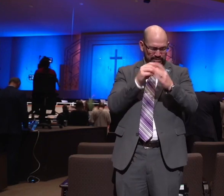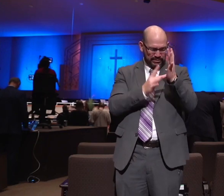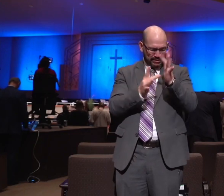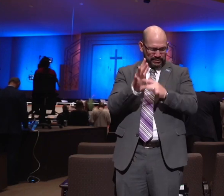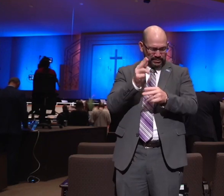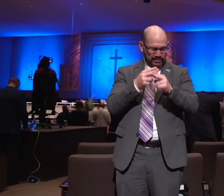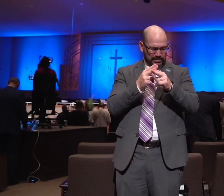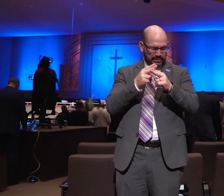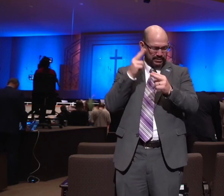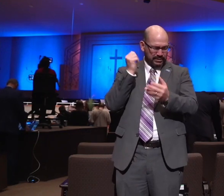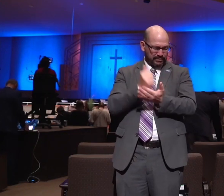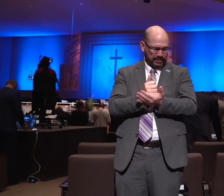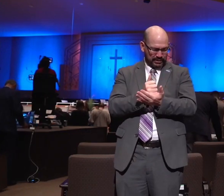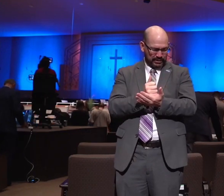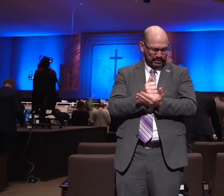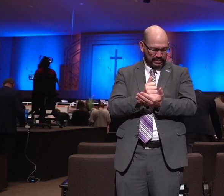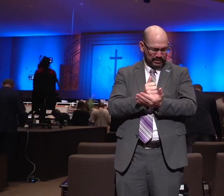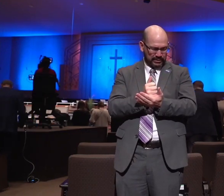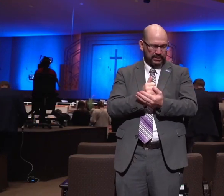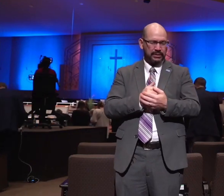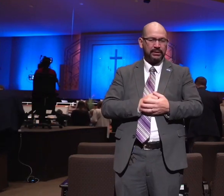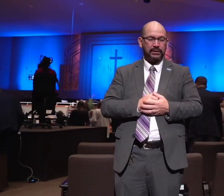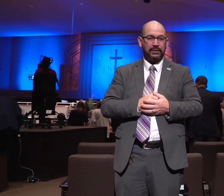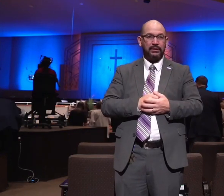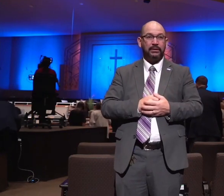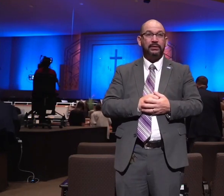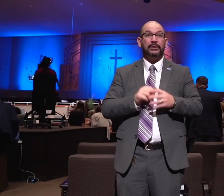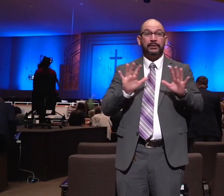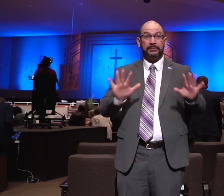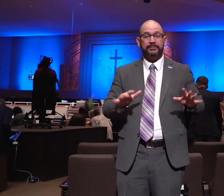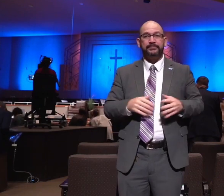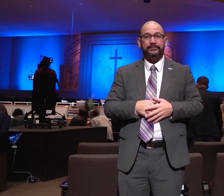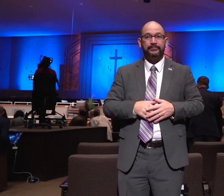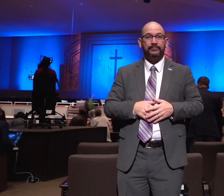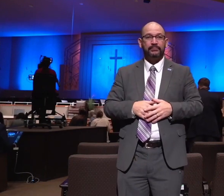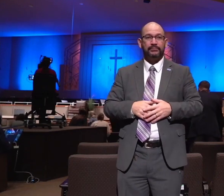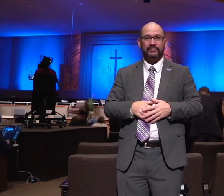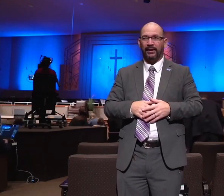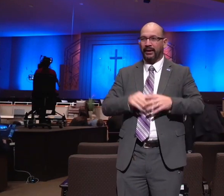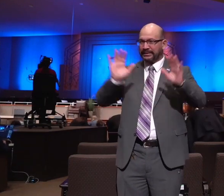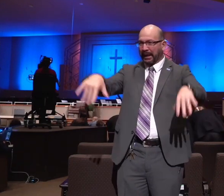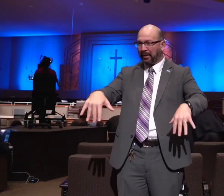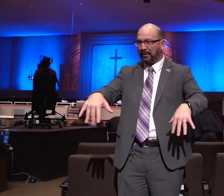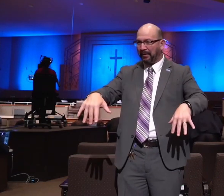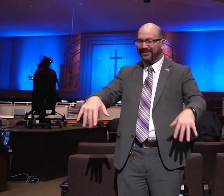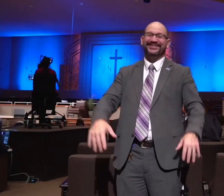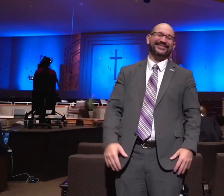amen